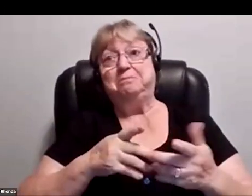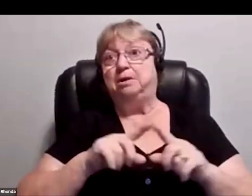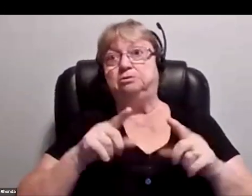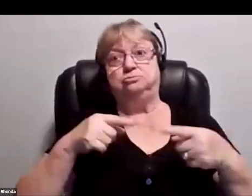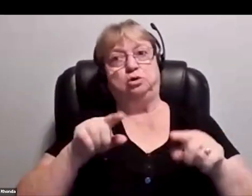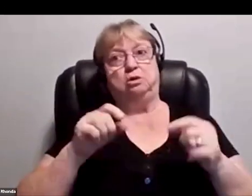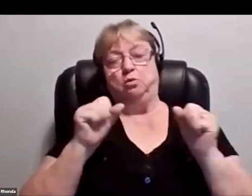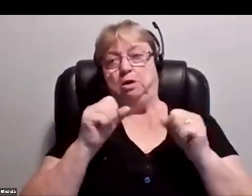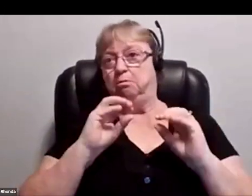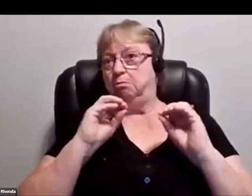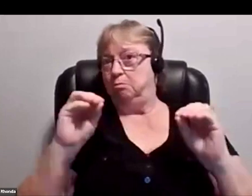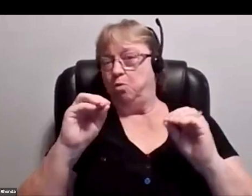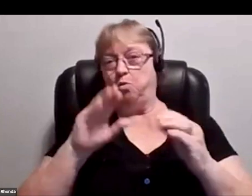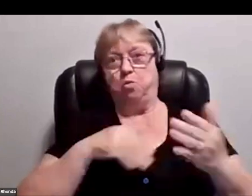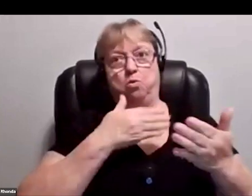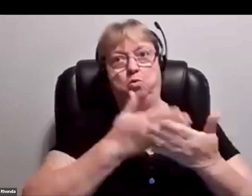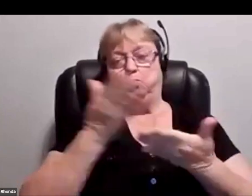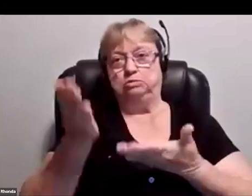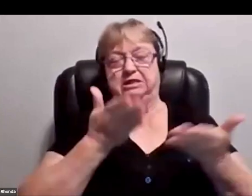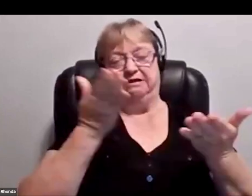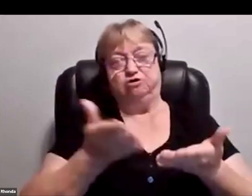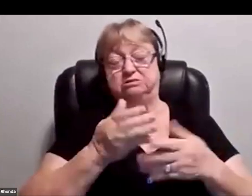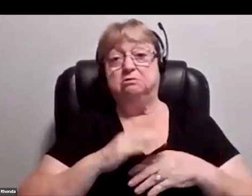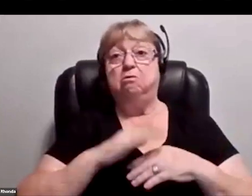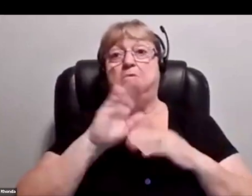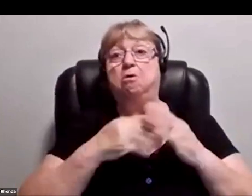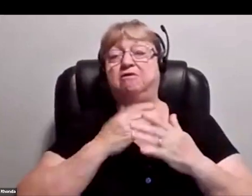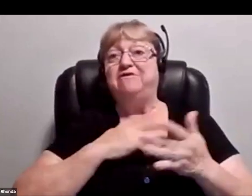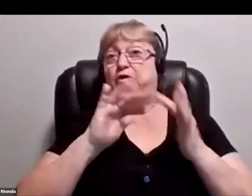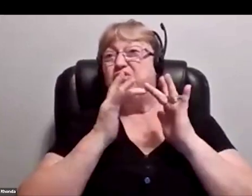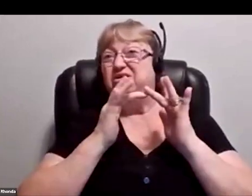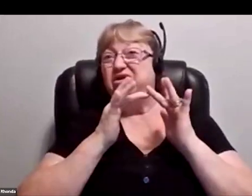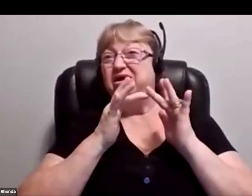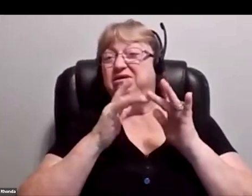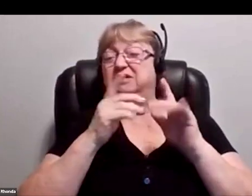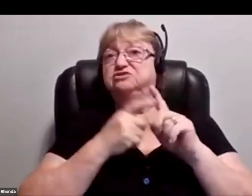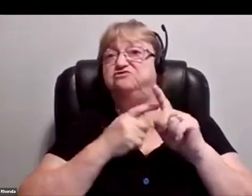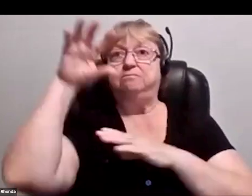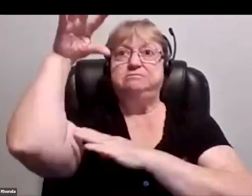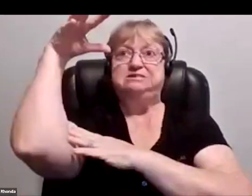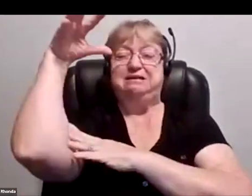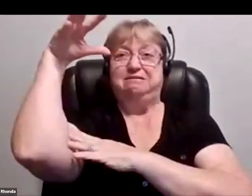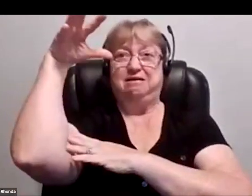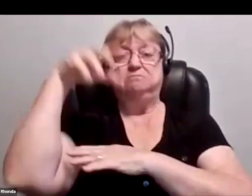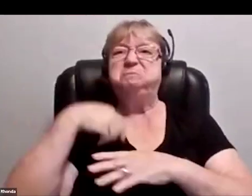All of our internet is communicated over satellite. We get about 15 hours a day.